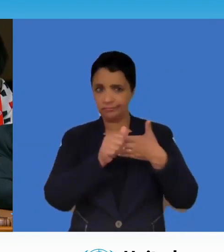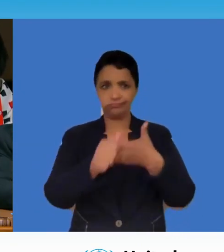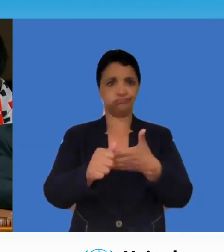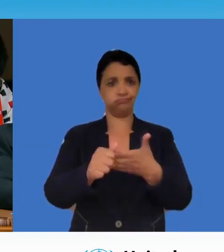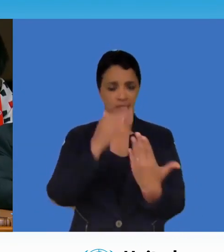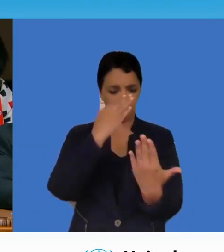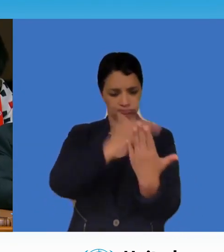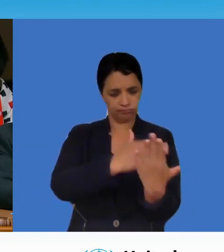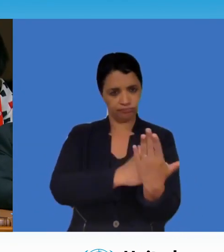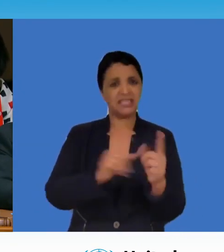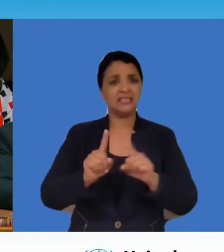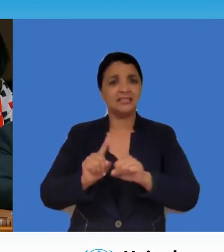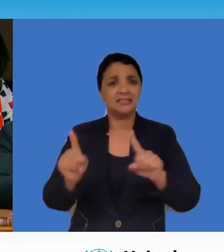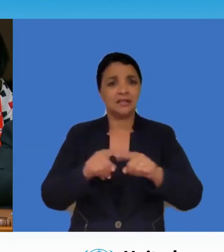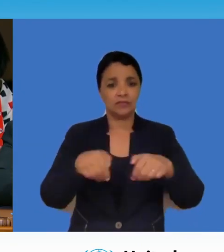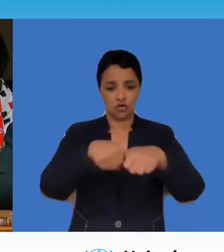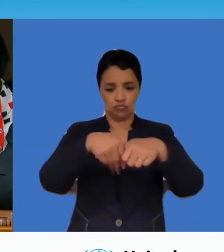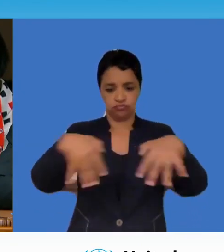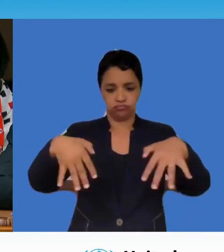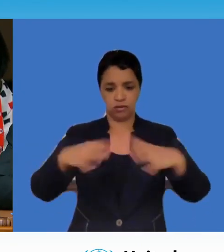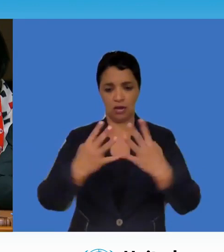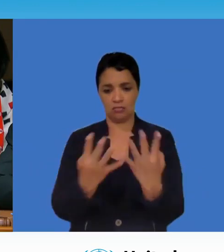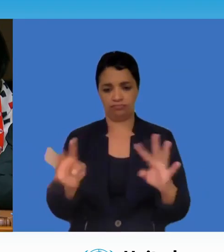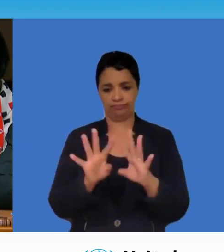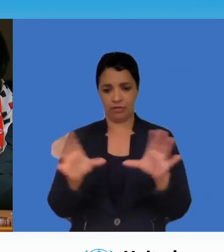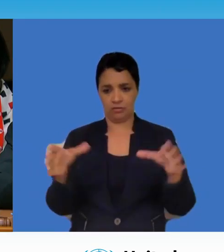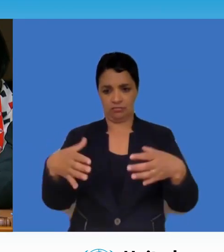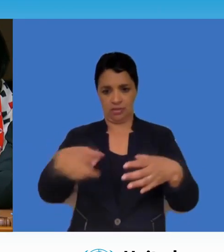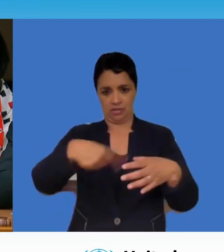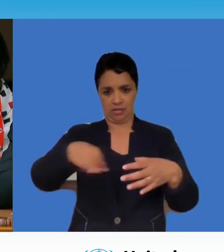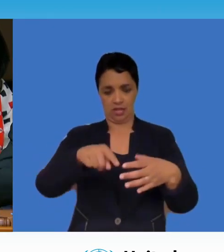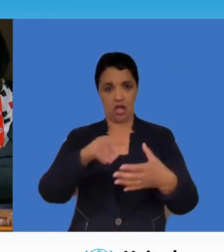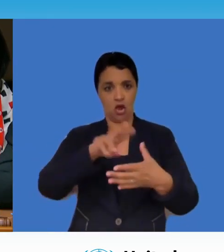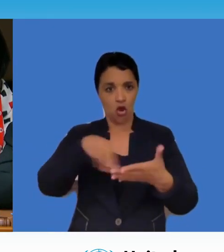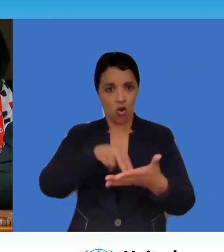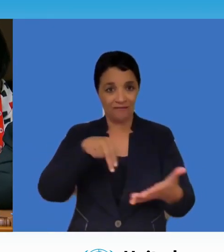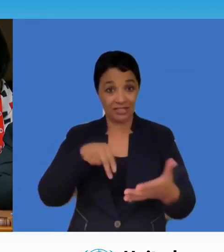its leading role in the work of the inter agency support group for the convention on the rights of